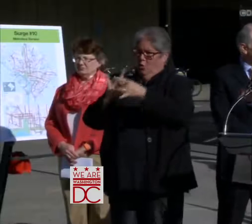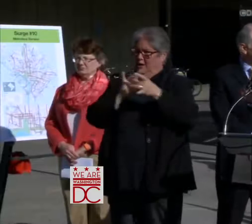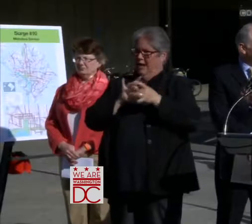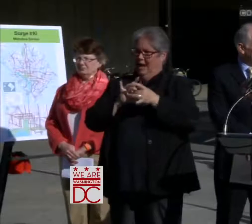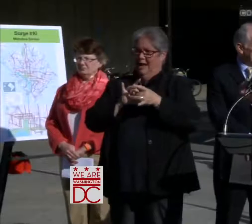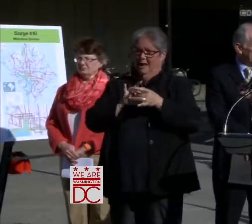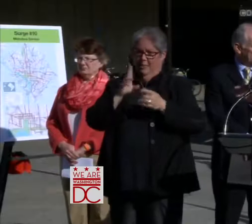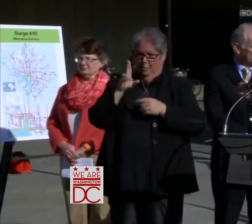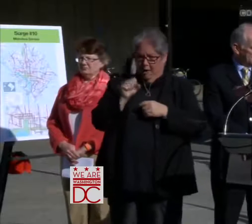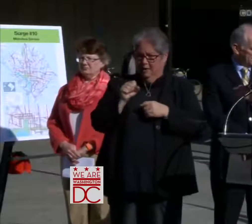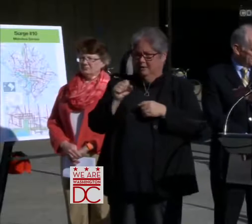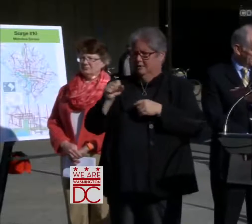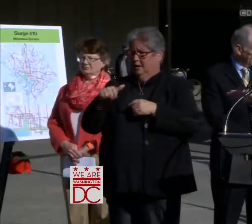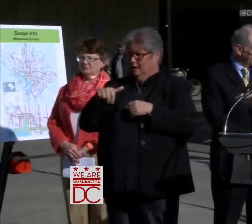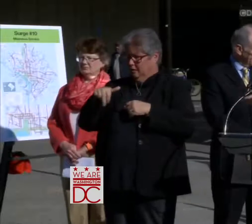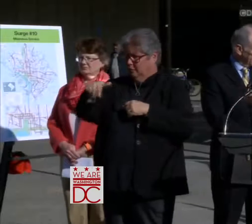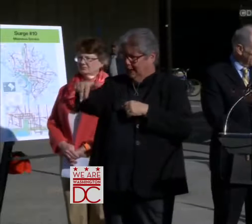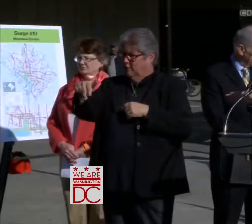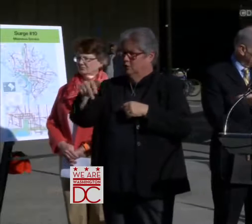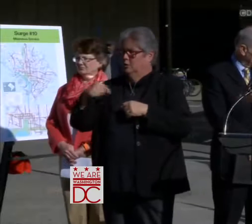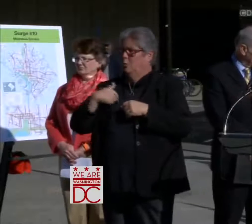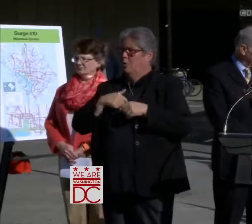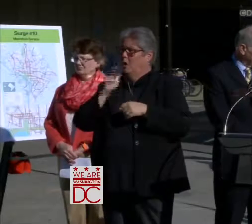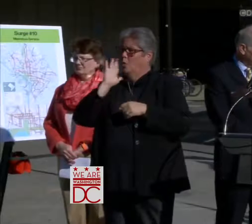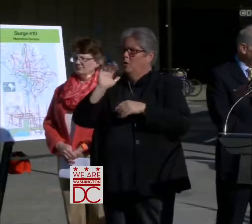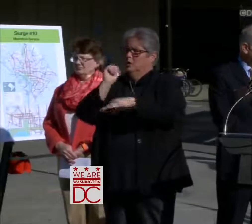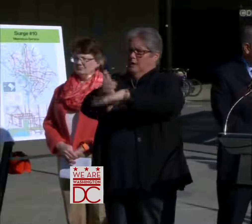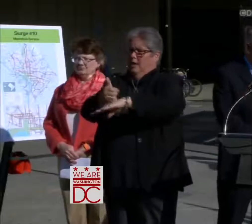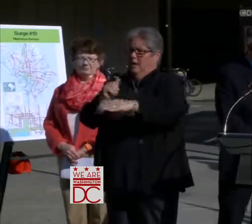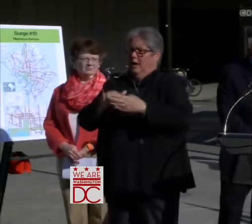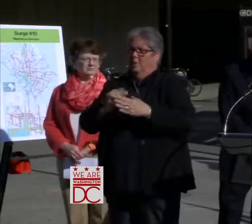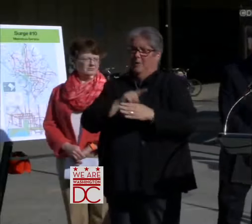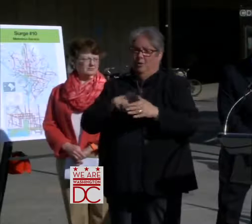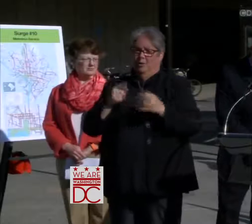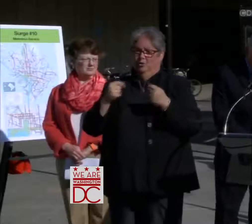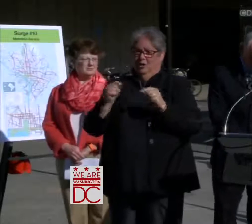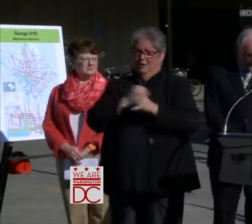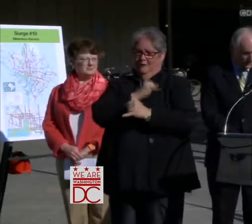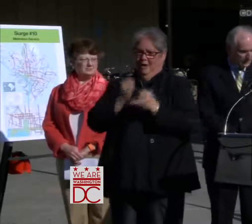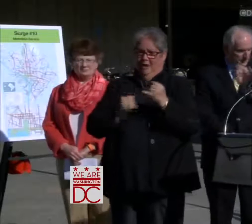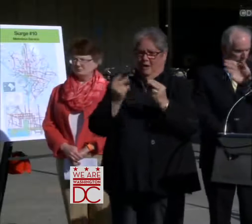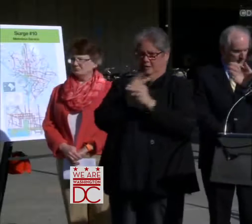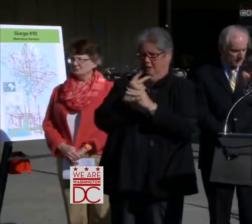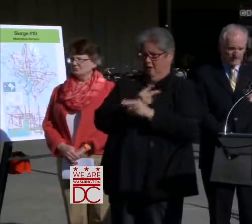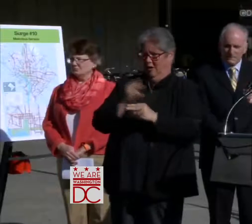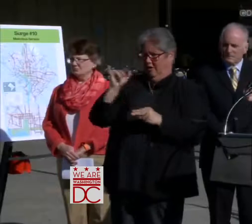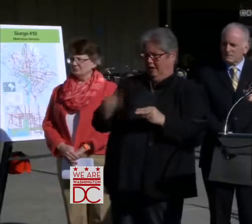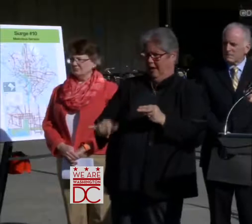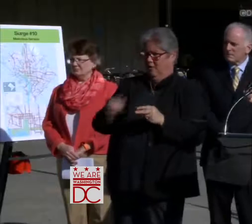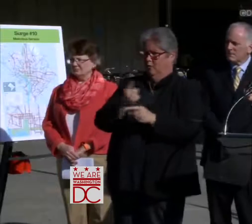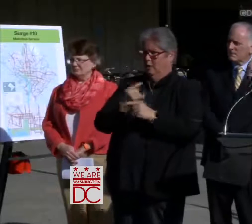SOMEONE THERE BUT WE ARE RIGHT NOW KIND OF FINALIZING WHAT THOSE ASSIGNMENTS ARE GOING TO BE BUT WE WILL TAKE THAT INTO